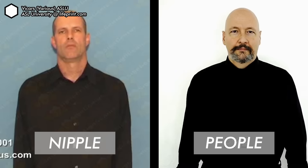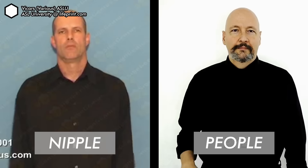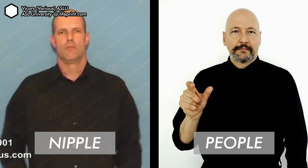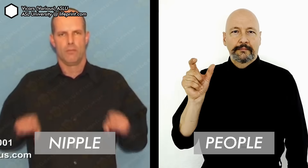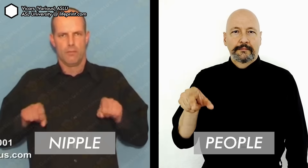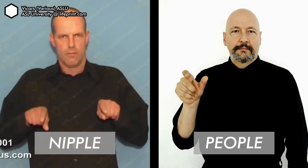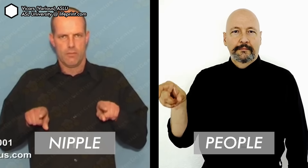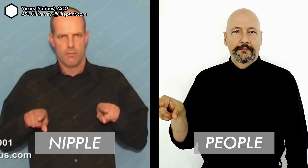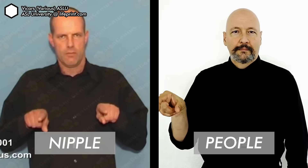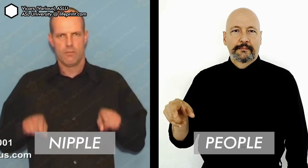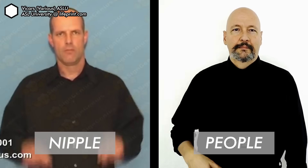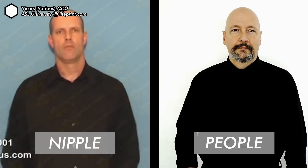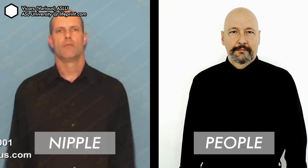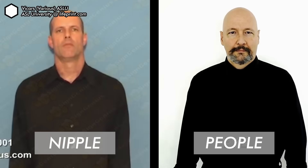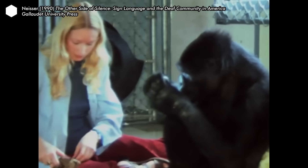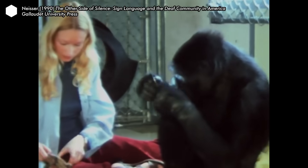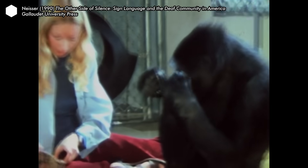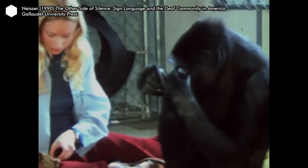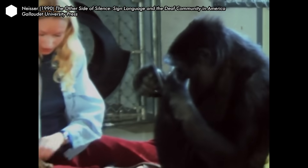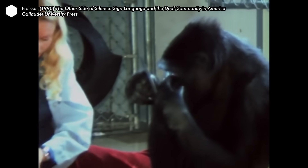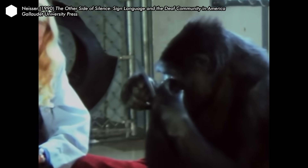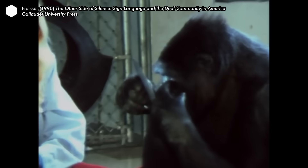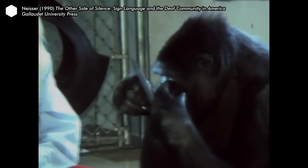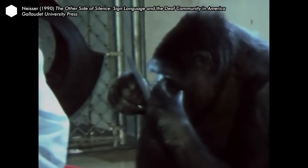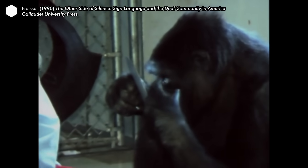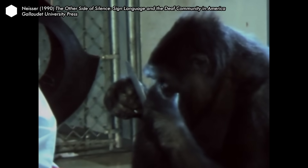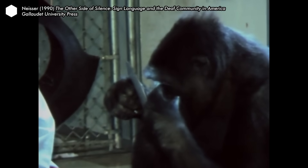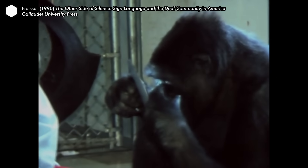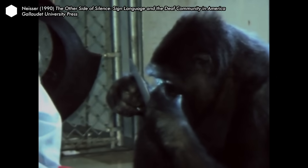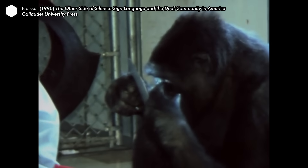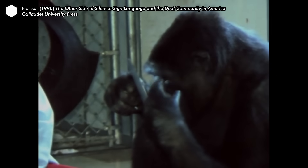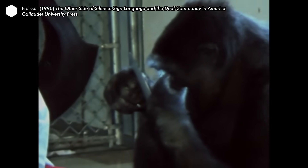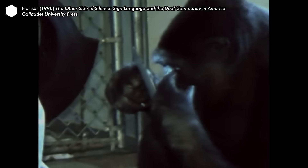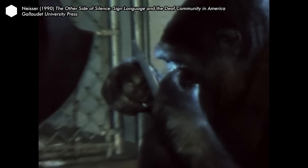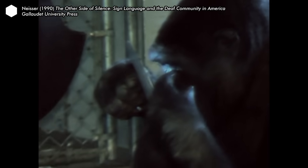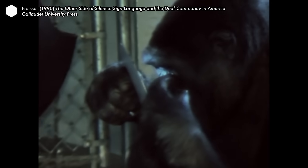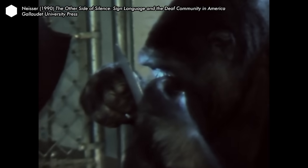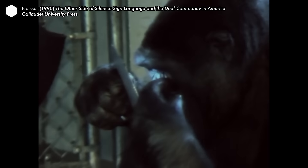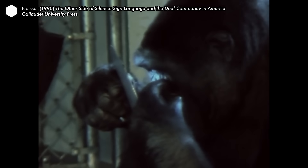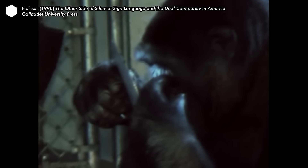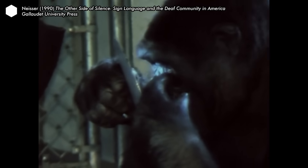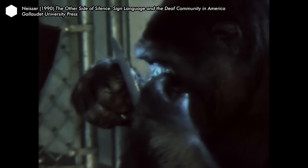That is not a substitution you would make. Koko might have been communicating even less than initially suggested.